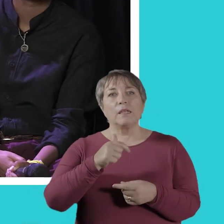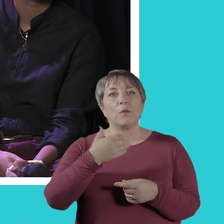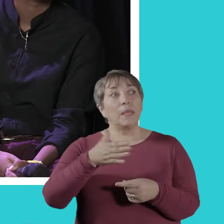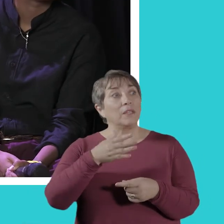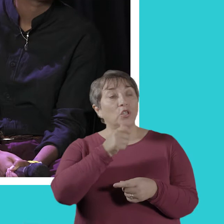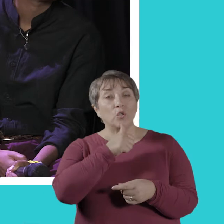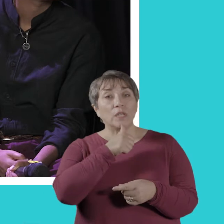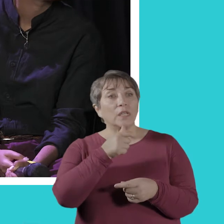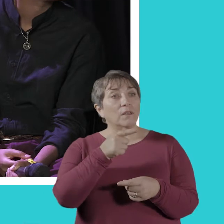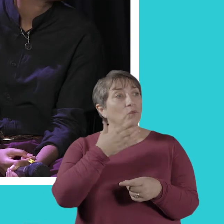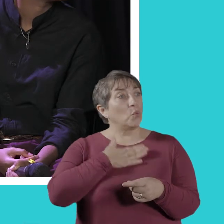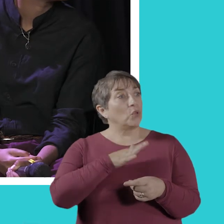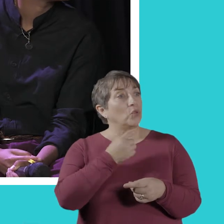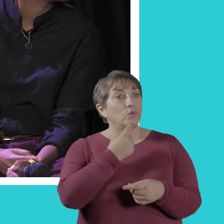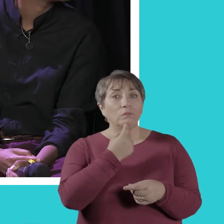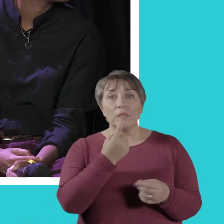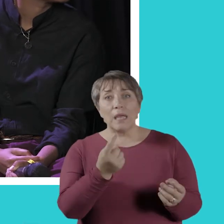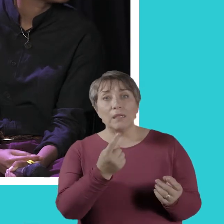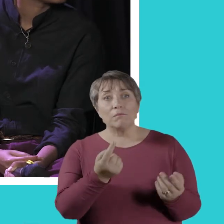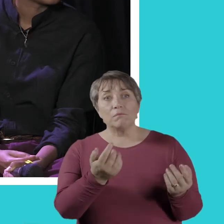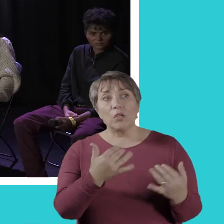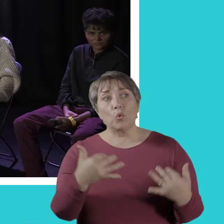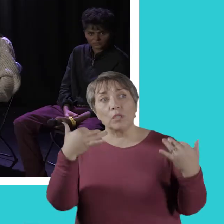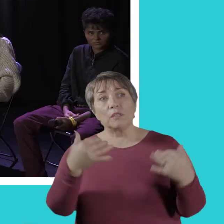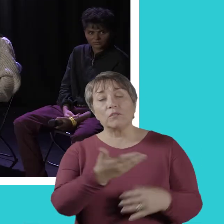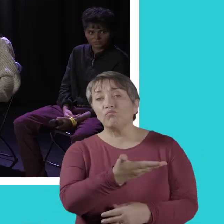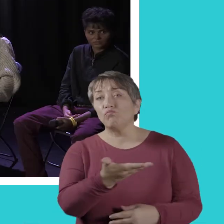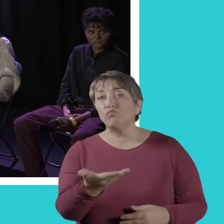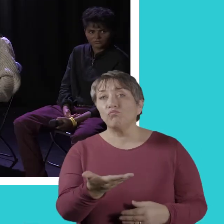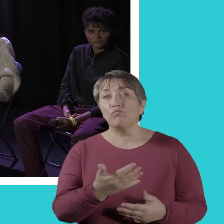there's anyone in the audience who wants to chip in at this point. Or are we all feeling a bit shy?